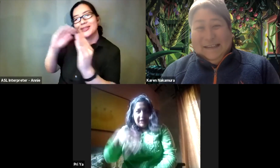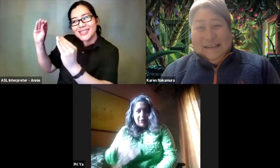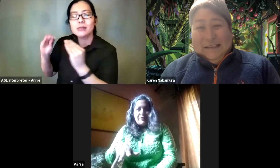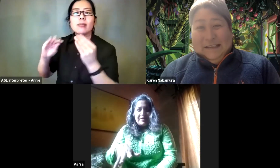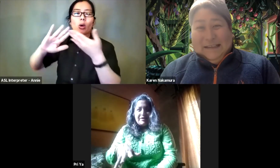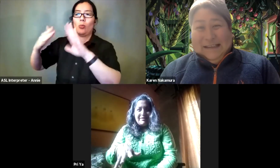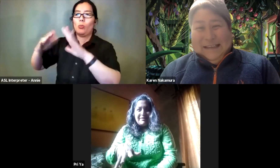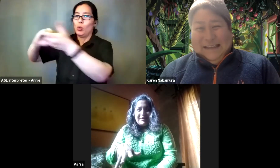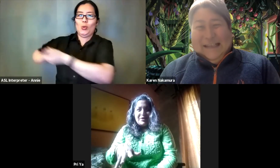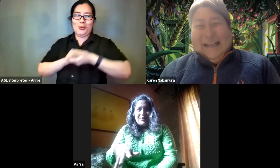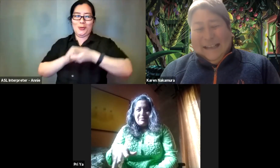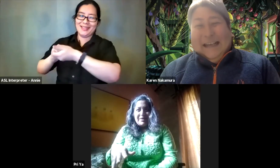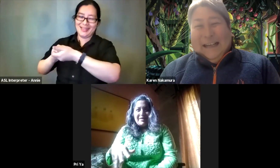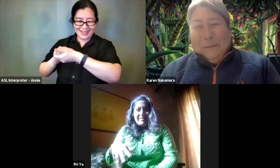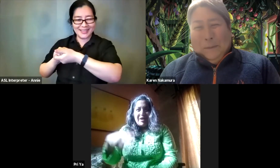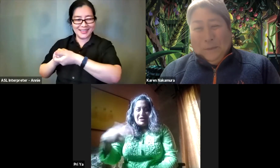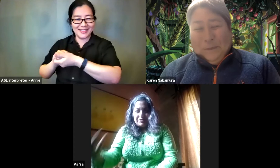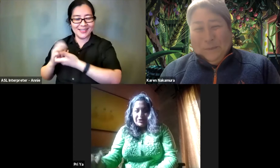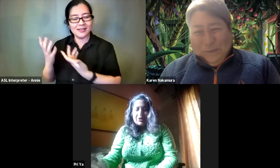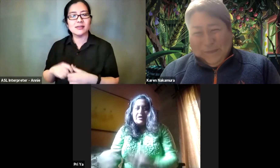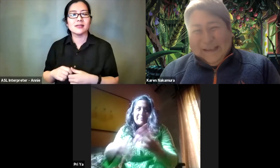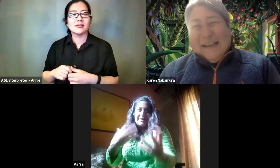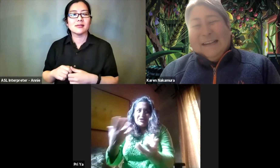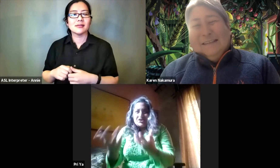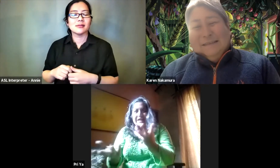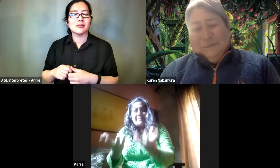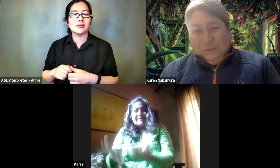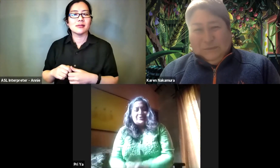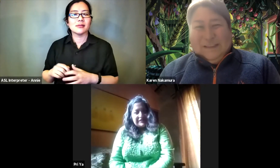over, you know our children's thoughts but there's a gentle balance over there.